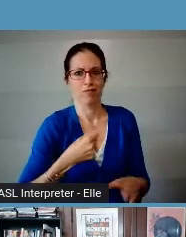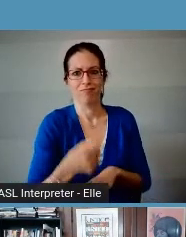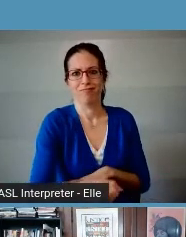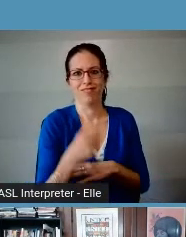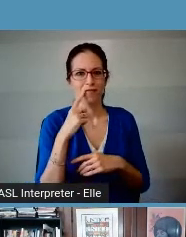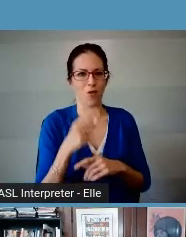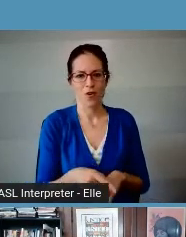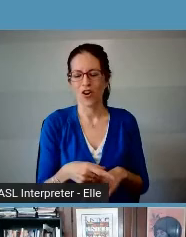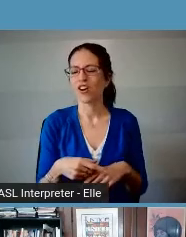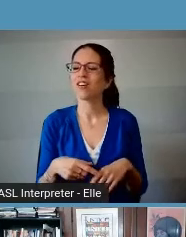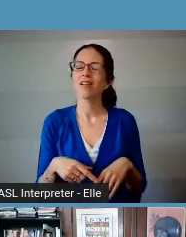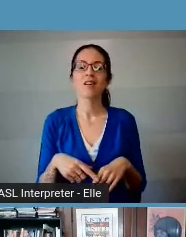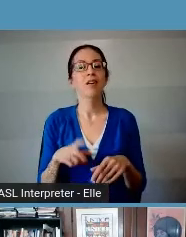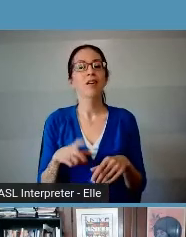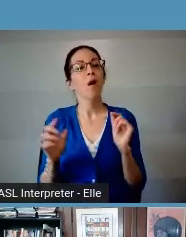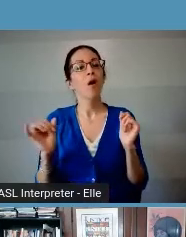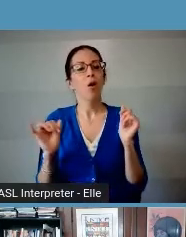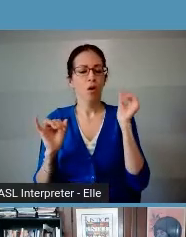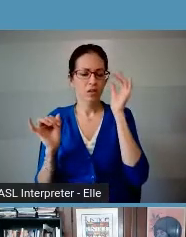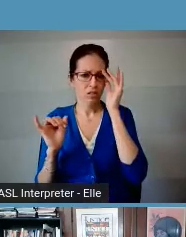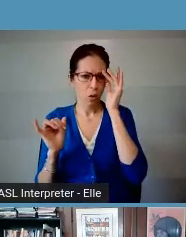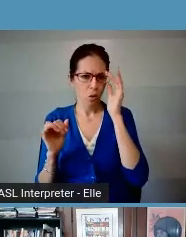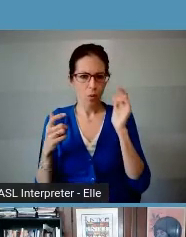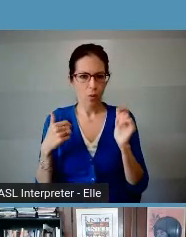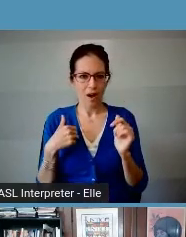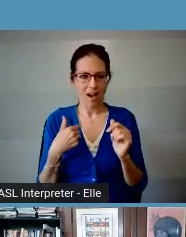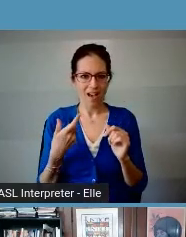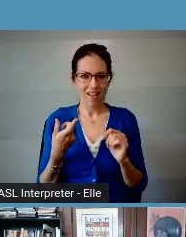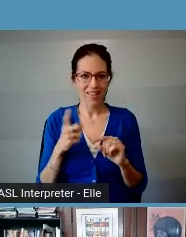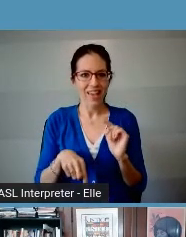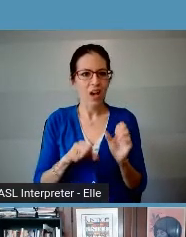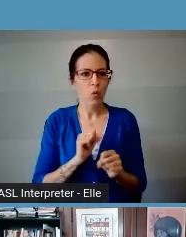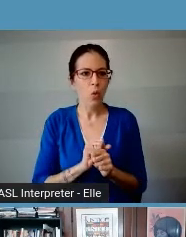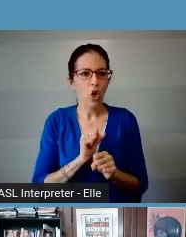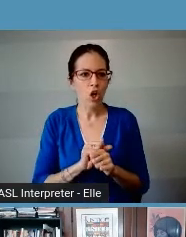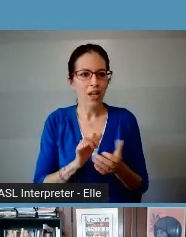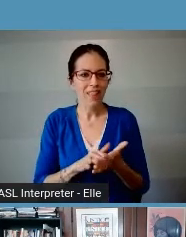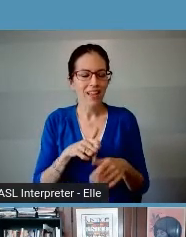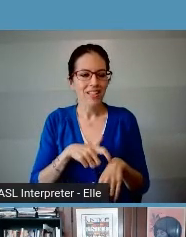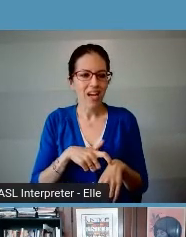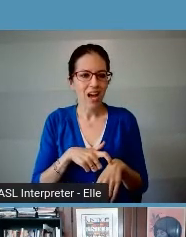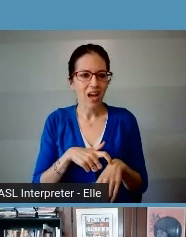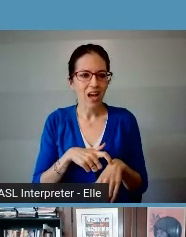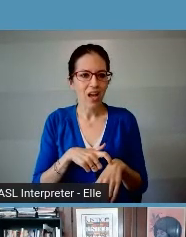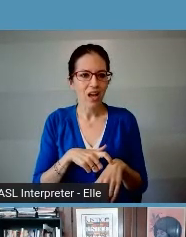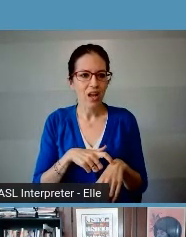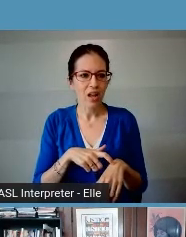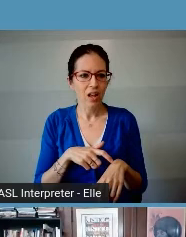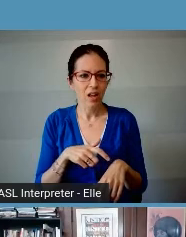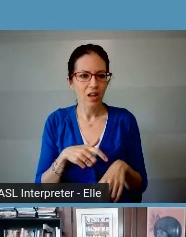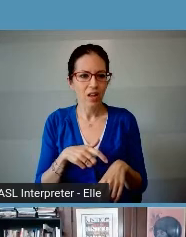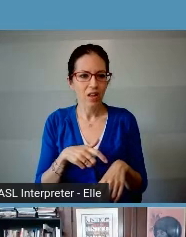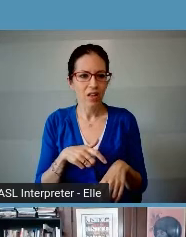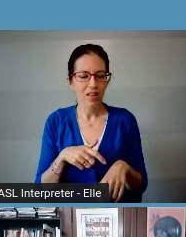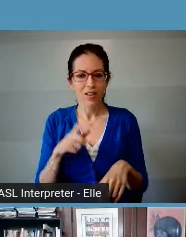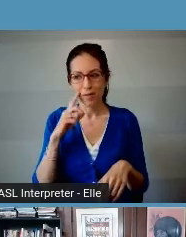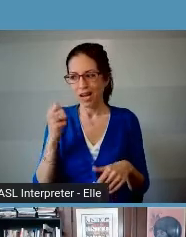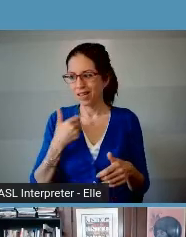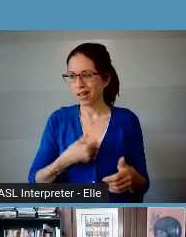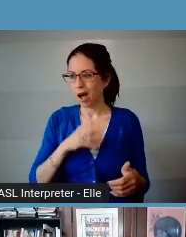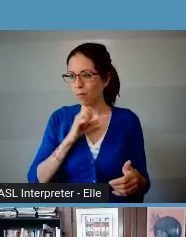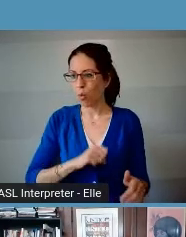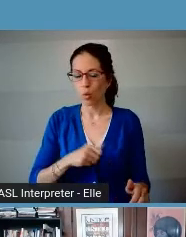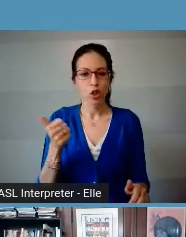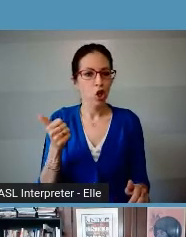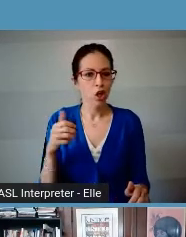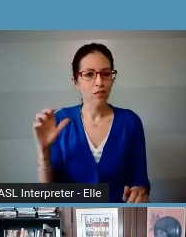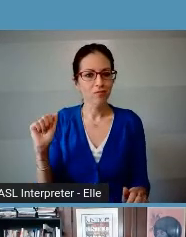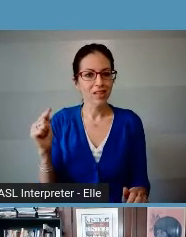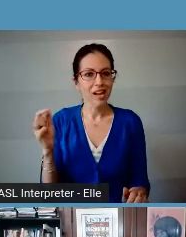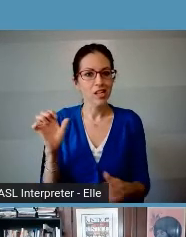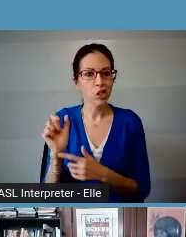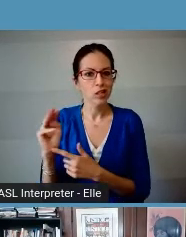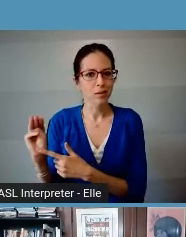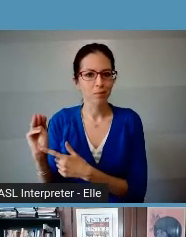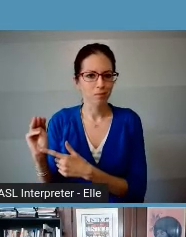I also was unable to work because I'd gotten older and ageism had come into play and with